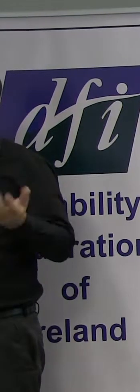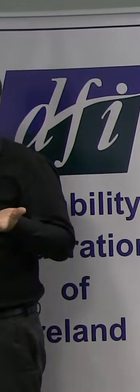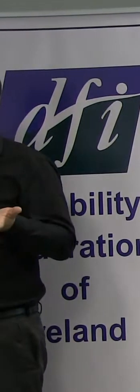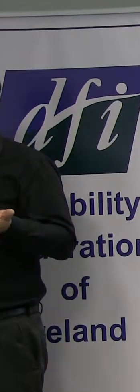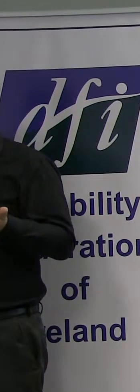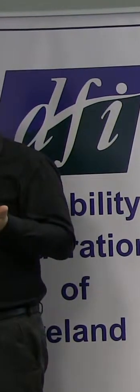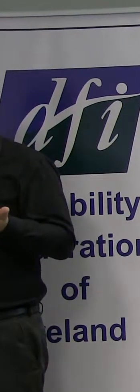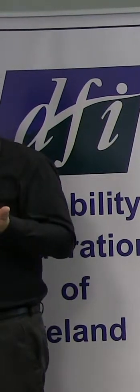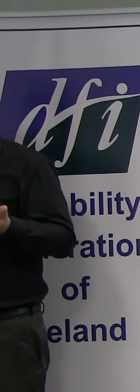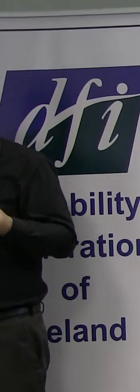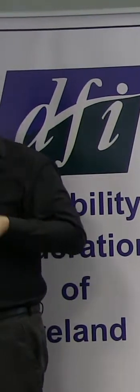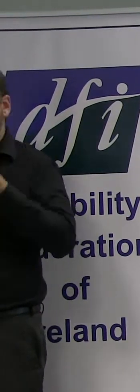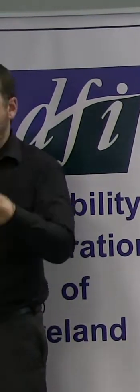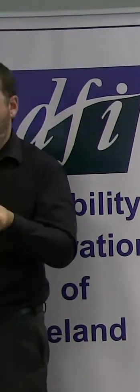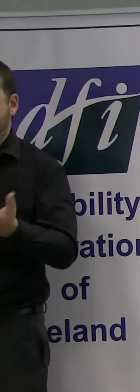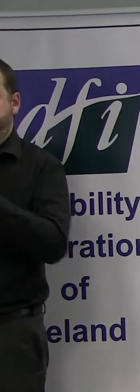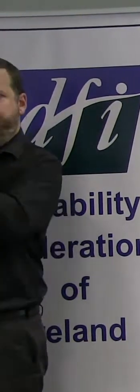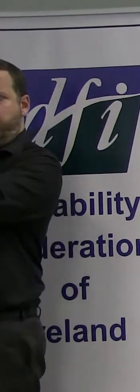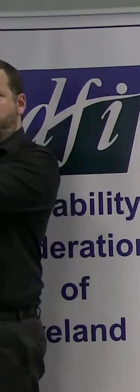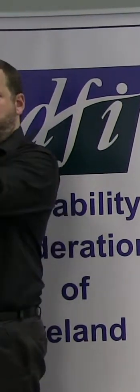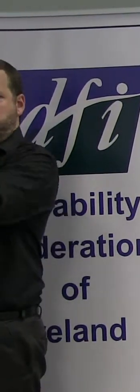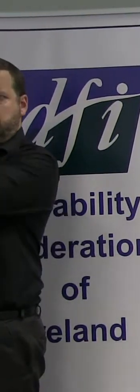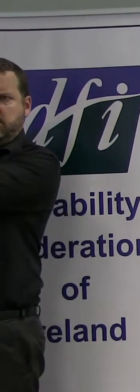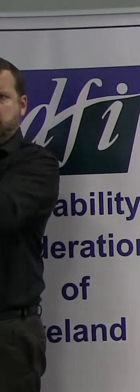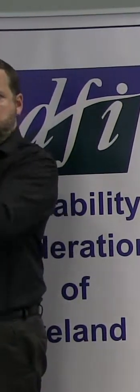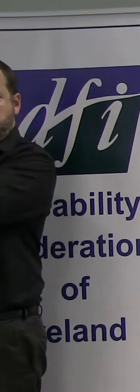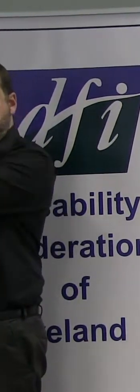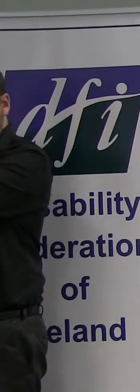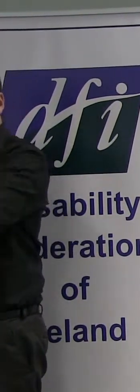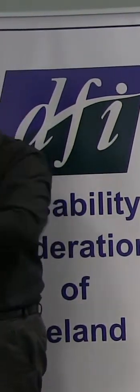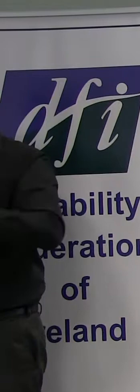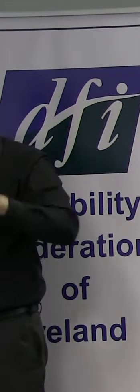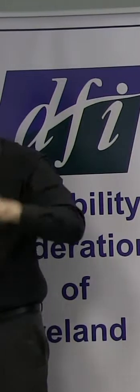obligation but all the time there's new obligation and there's new gaps that